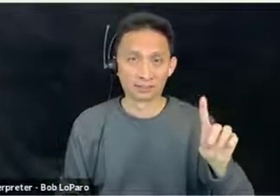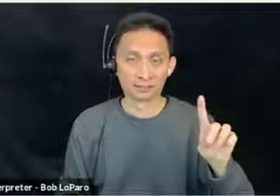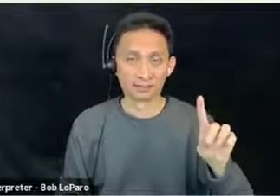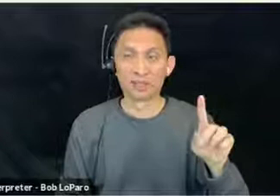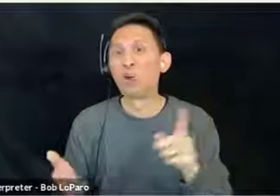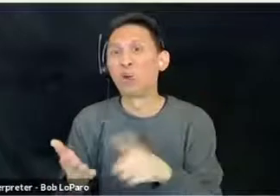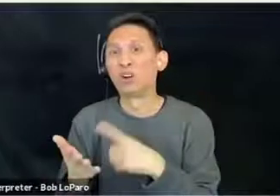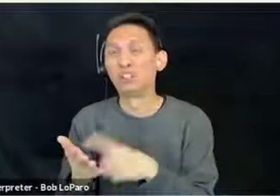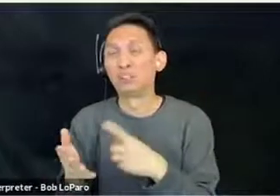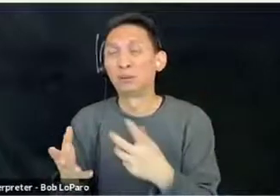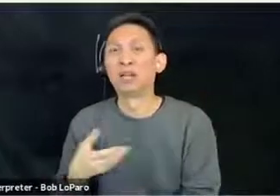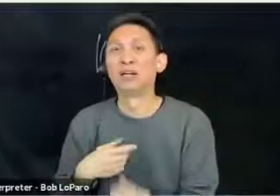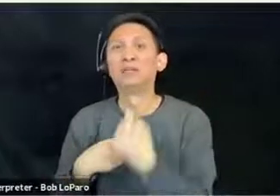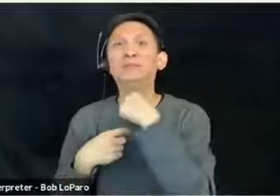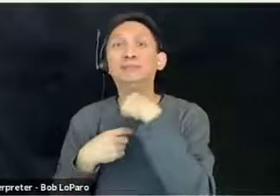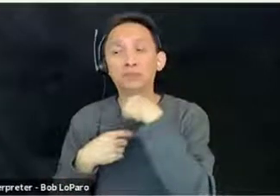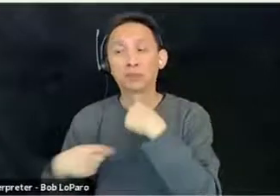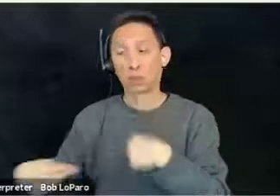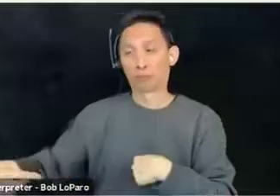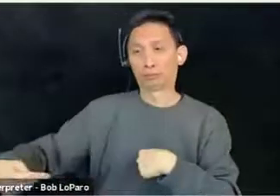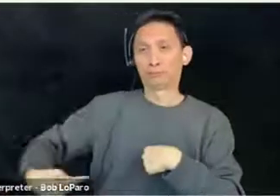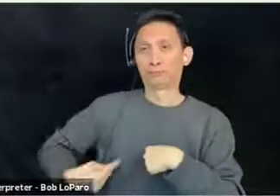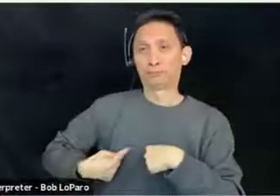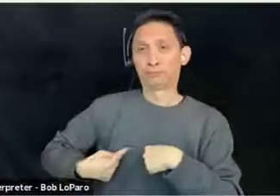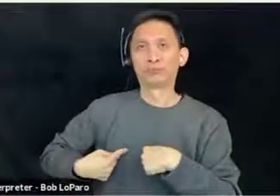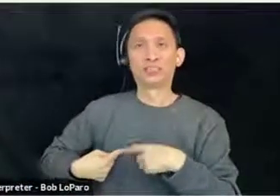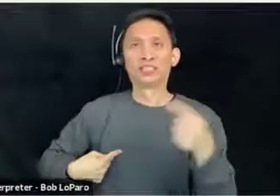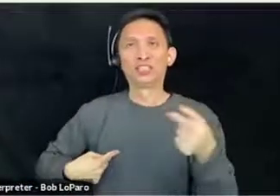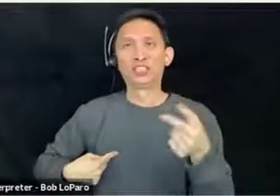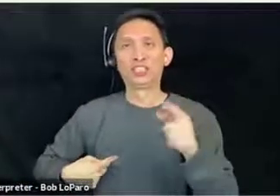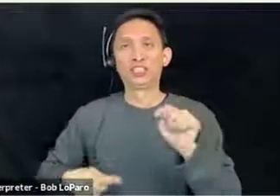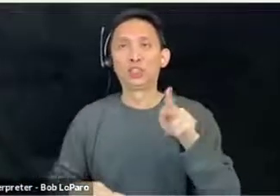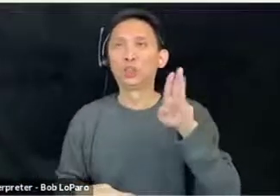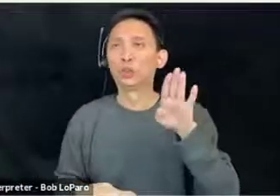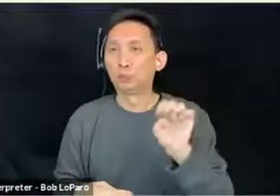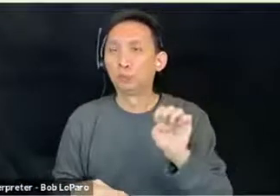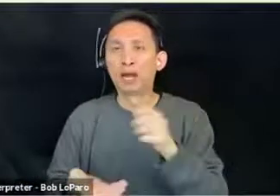a gastrostomy tube to help with feeding difficulties.